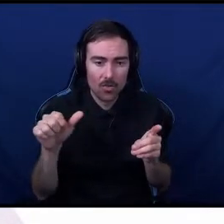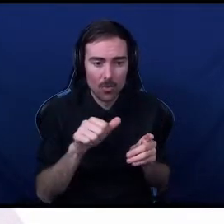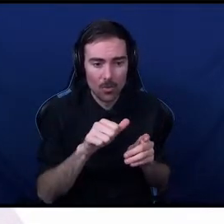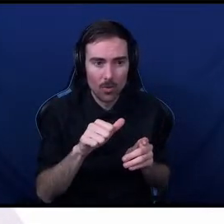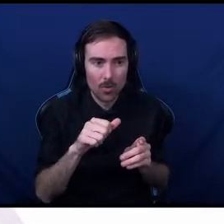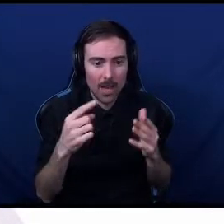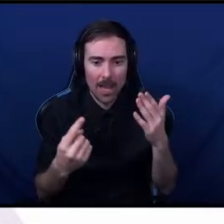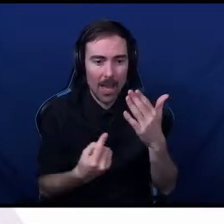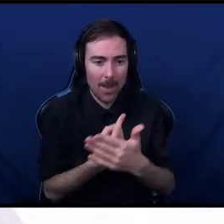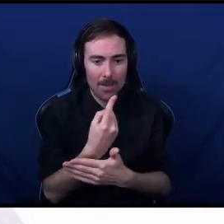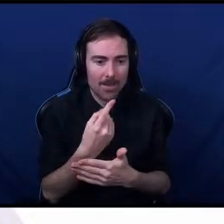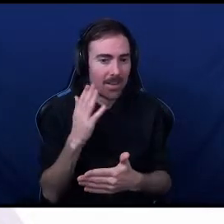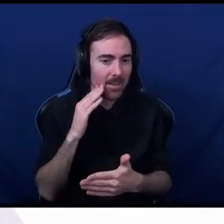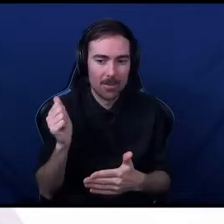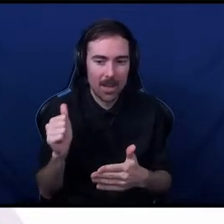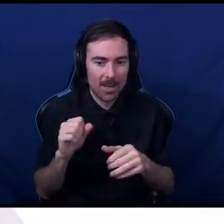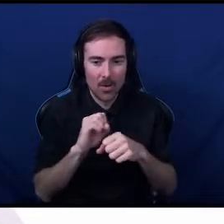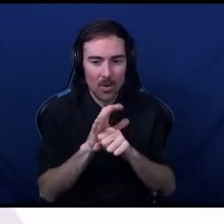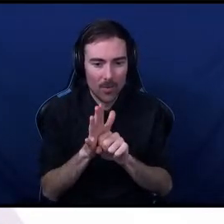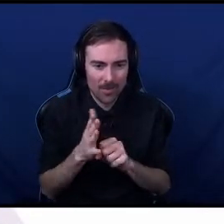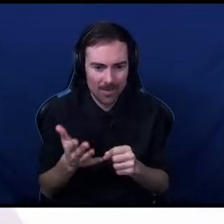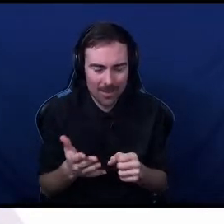a while before the pandemic, and this is right now. It's a unique